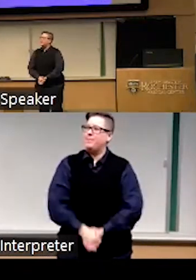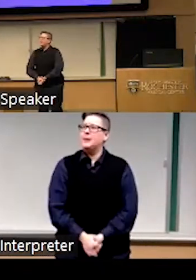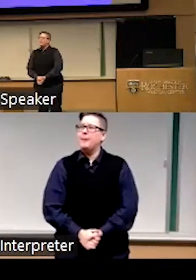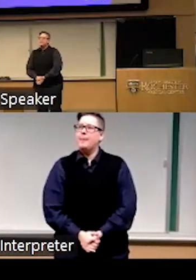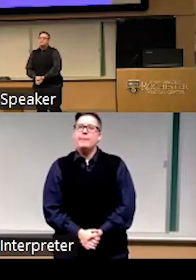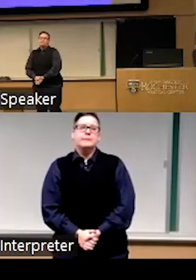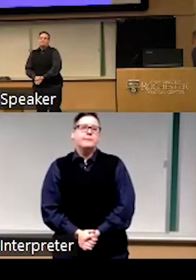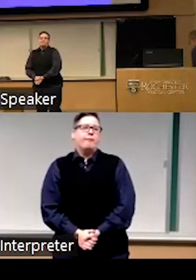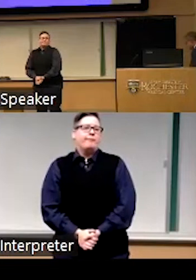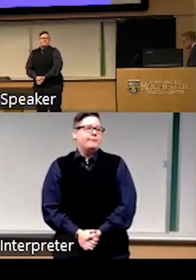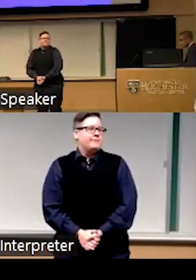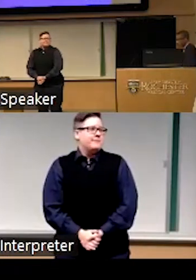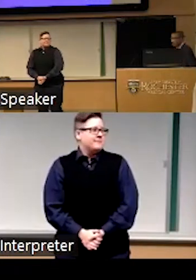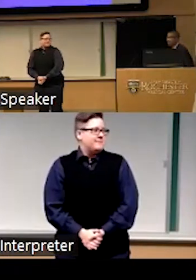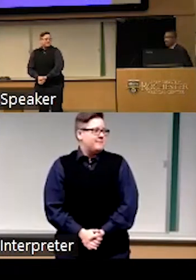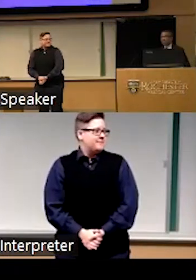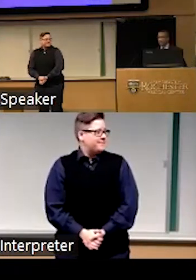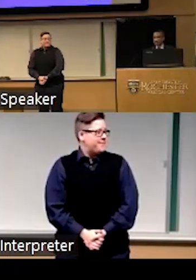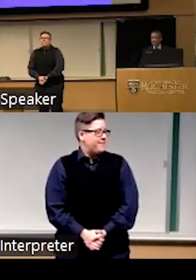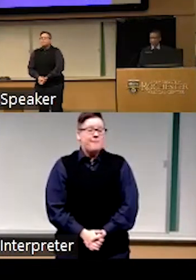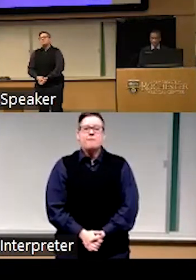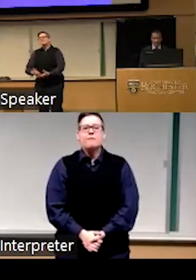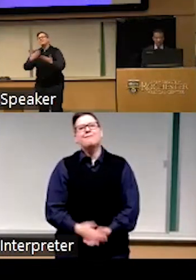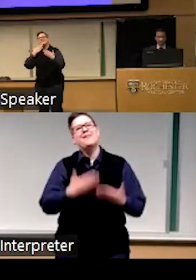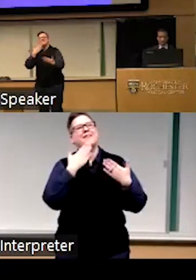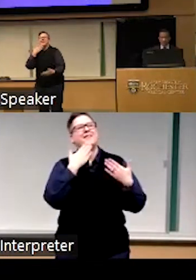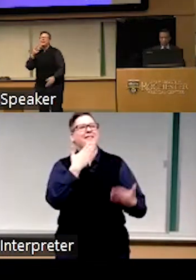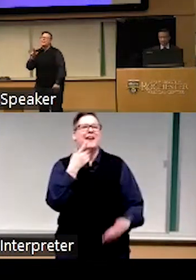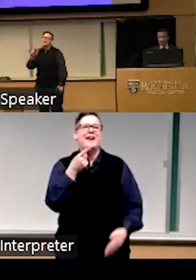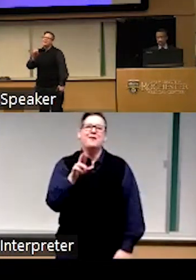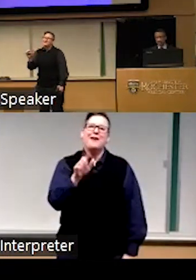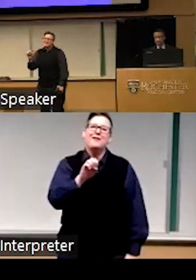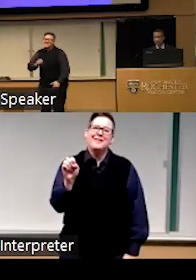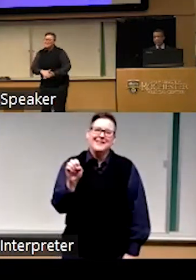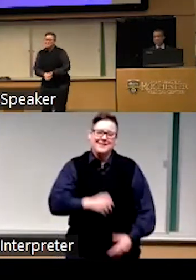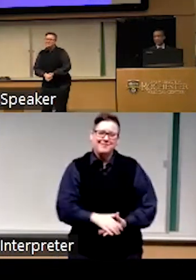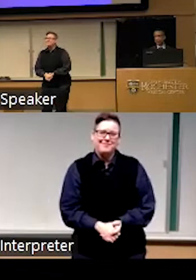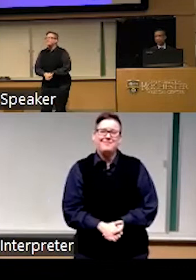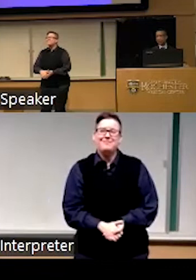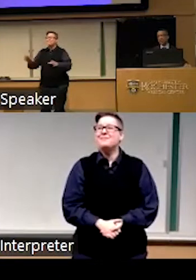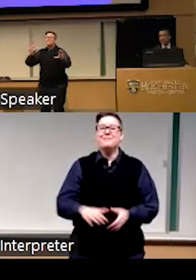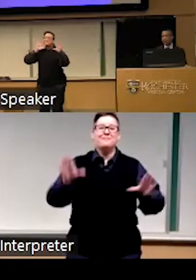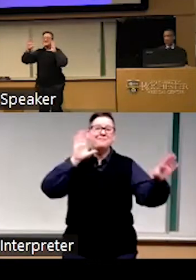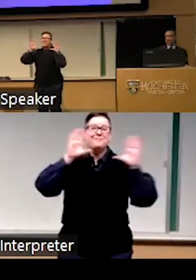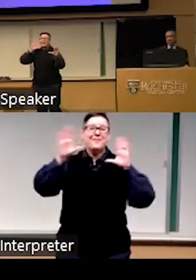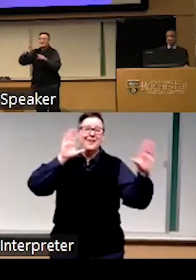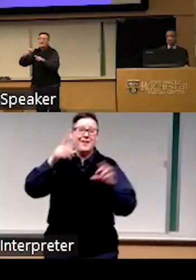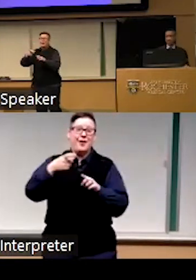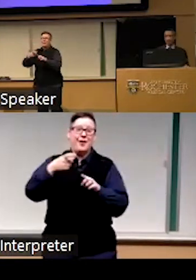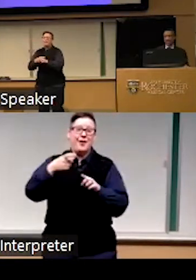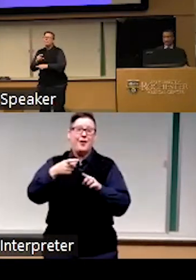foreign thank you Dr Lee I bring you uh greetings from wet and windy Miami